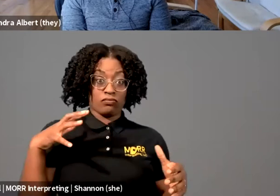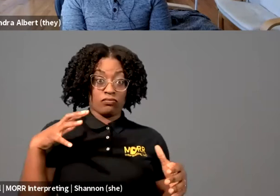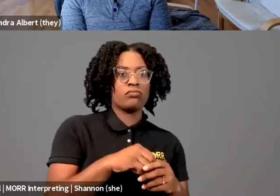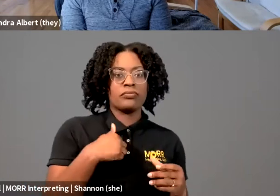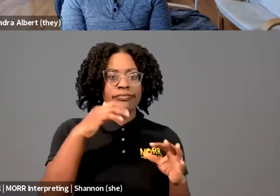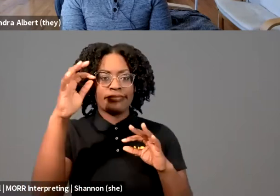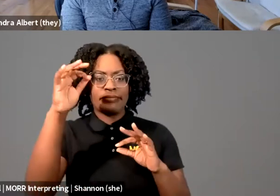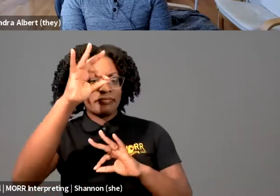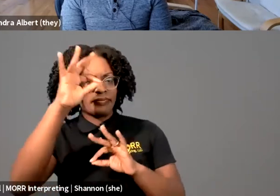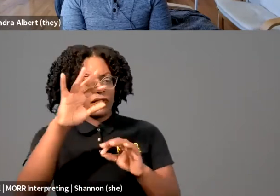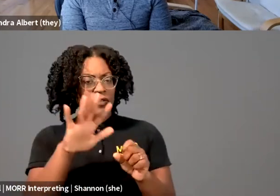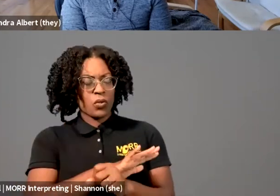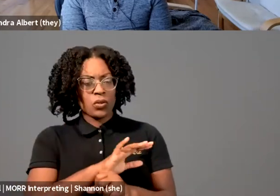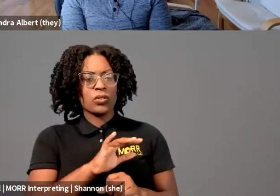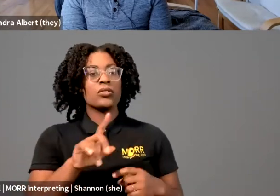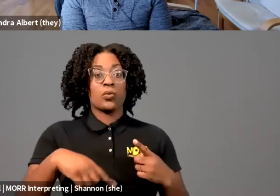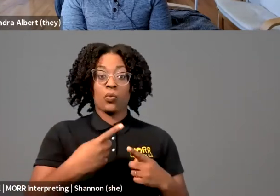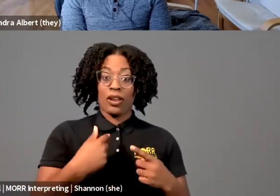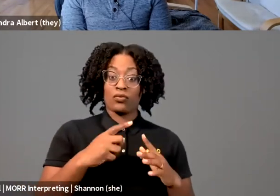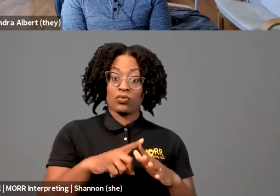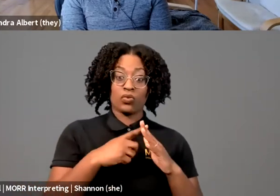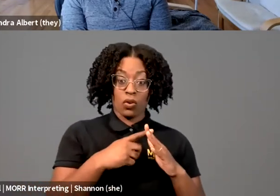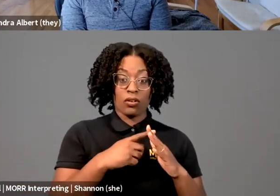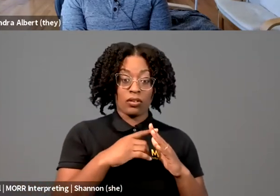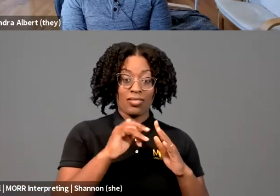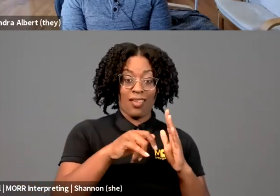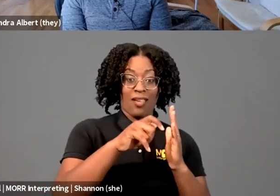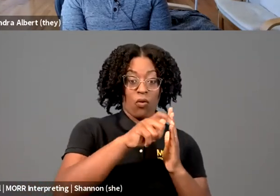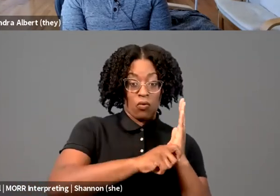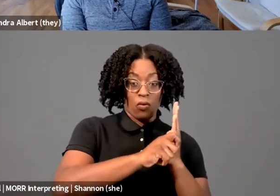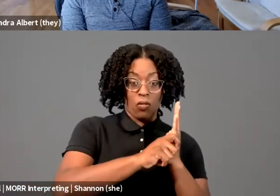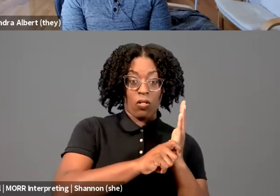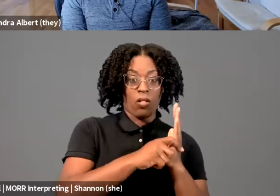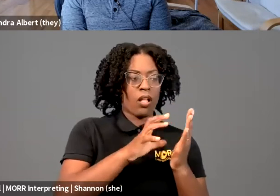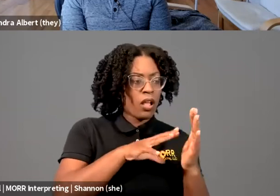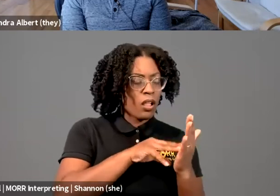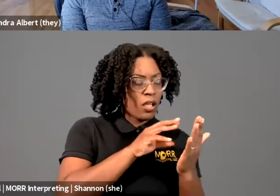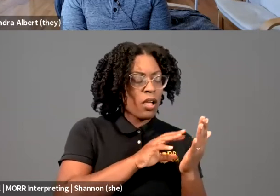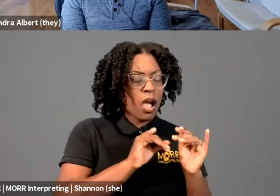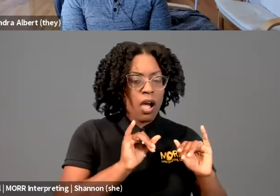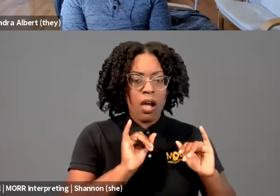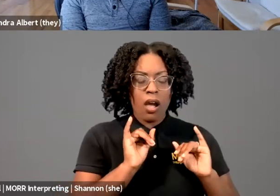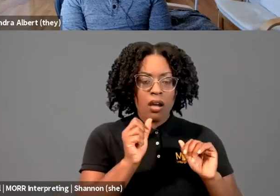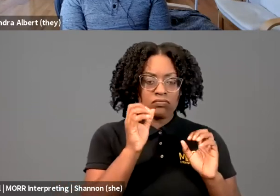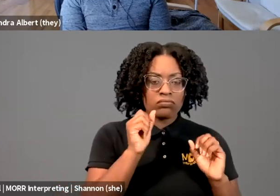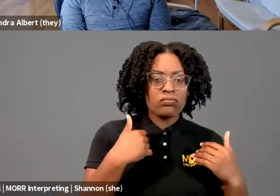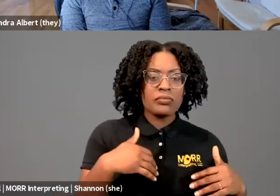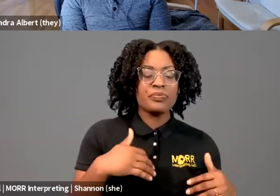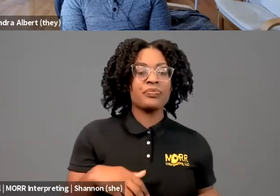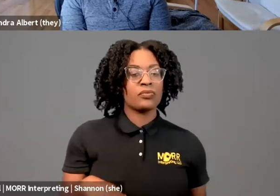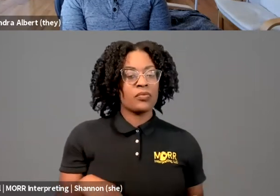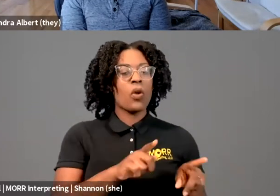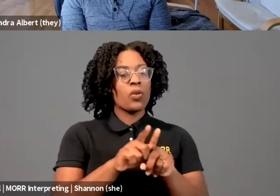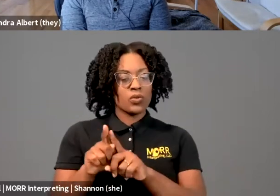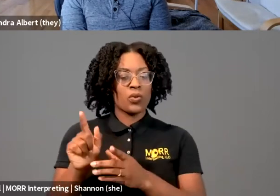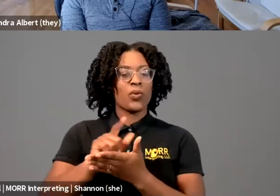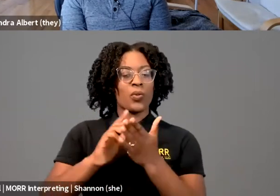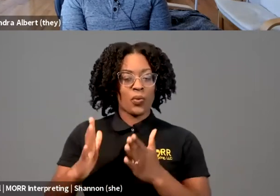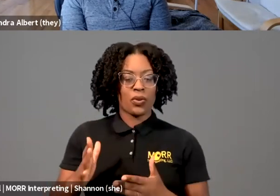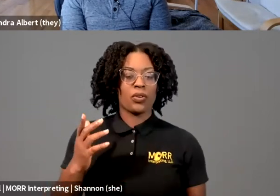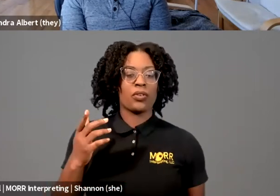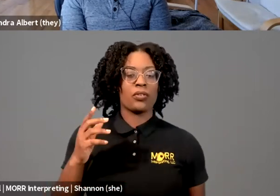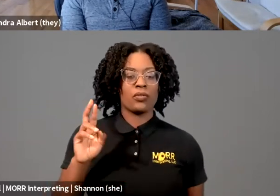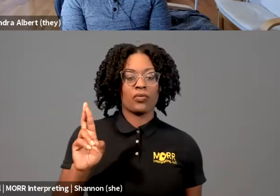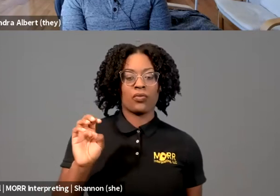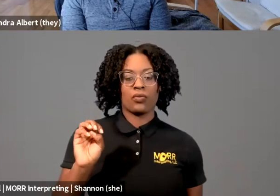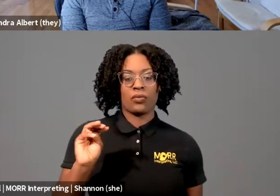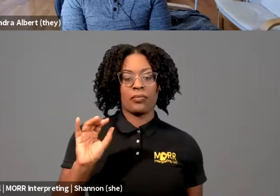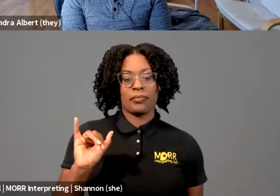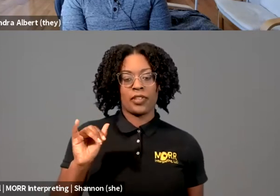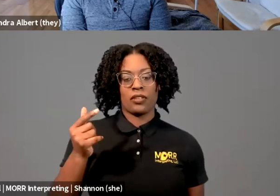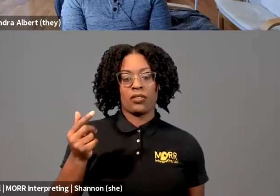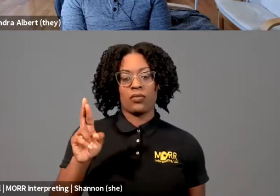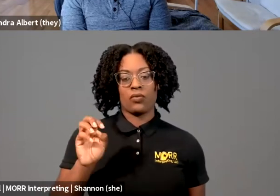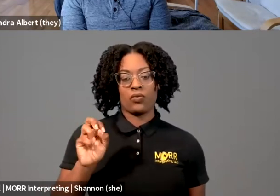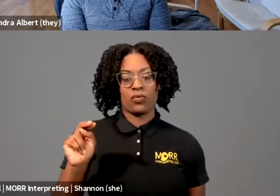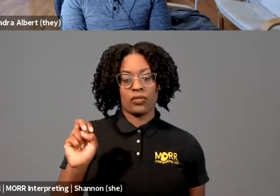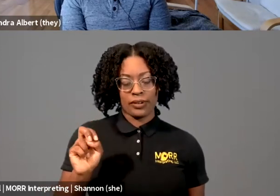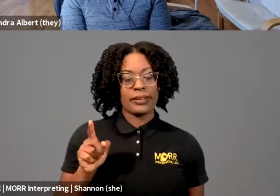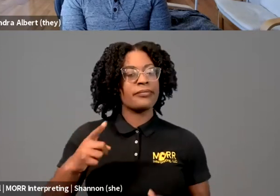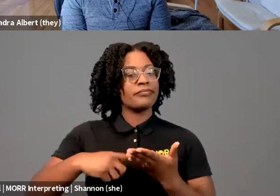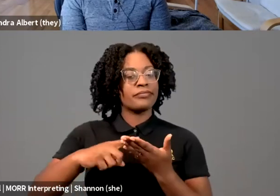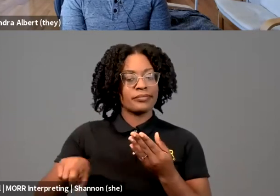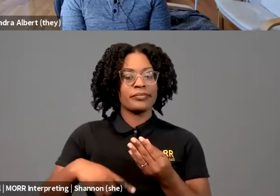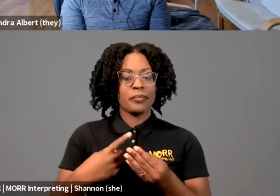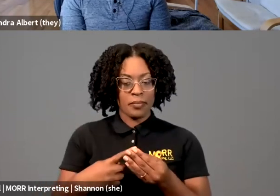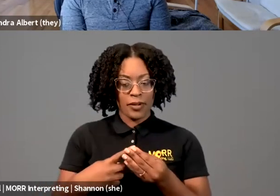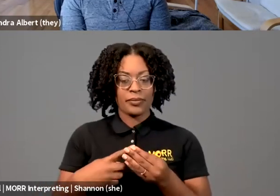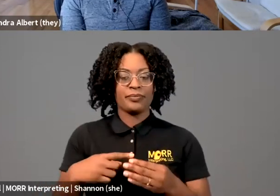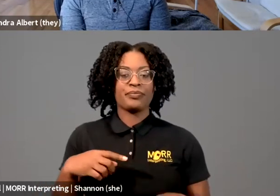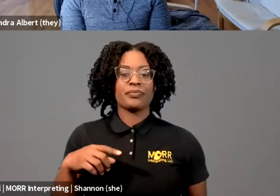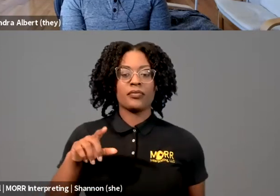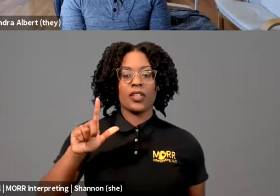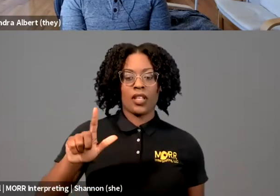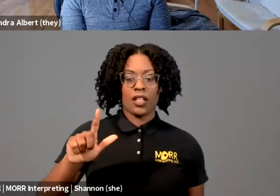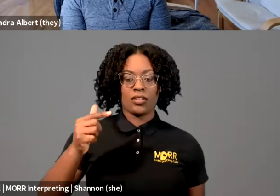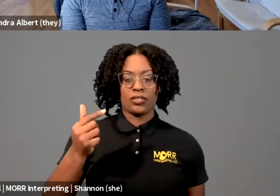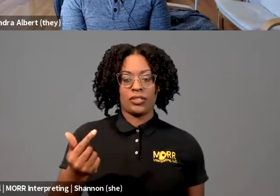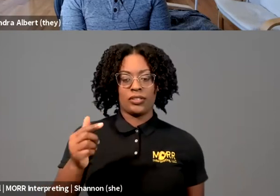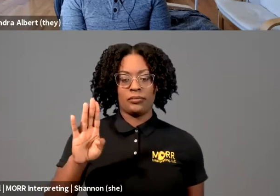But they were also having some movements here in Puerto Rico and they were specifically relevant for an article that I was working on, so that was really great. And also, I remember, I think it was attorney, was it Remy Green? He spoke a lot of struggle versus OBCC center, in New York, and it was a SLAPP suit, if I remember well,